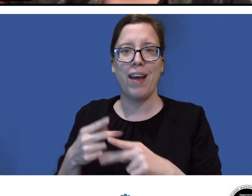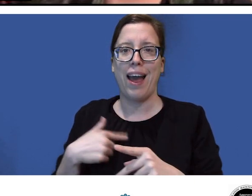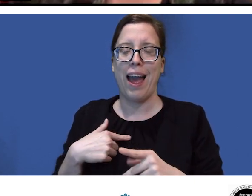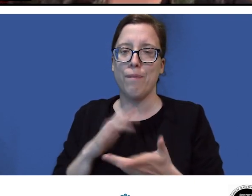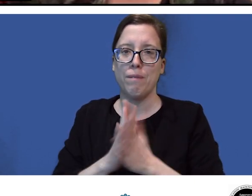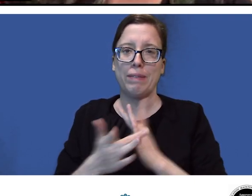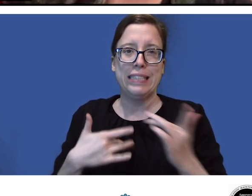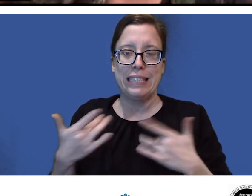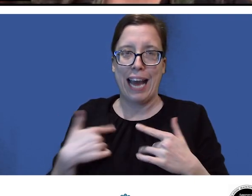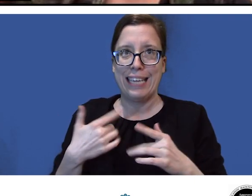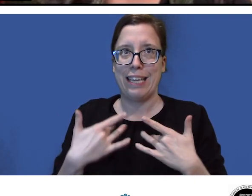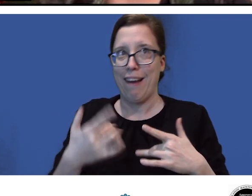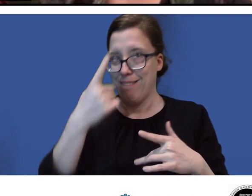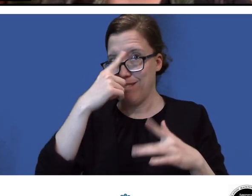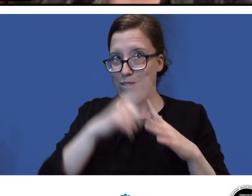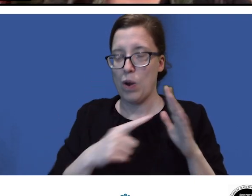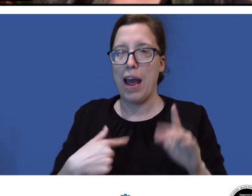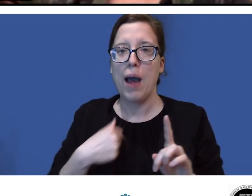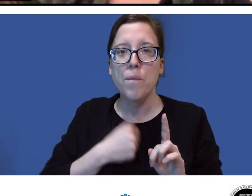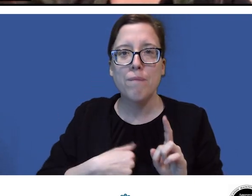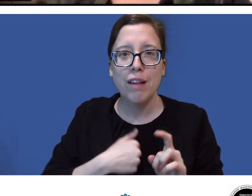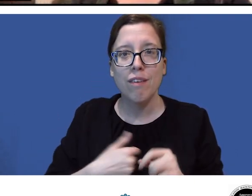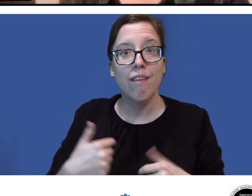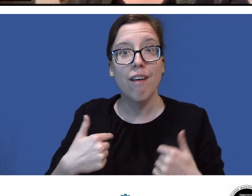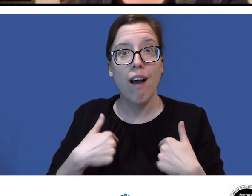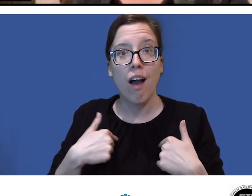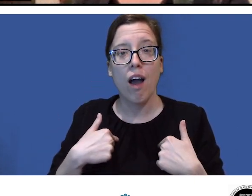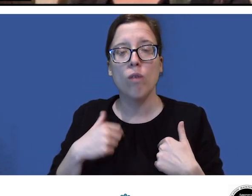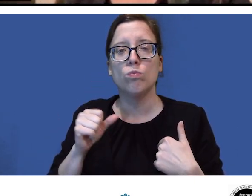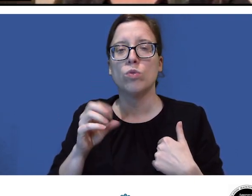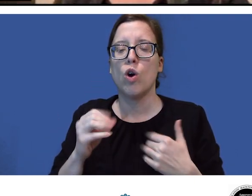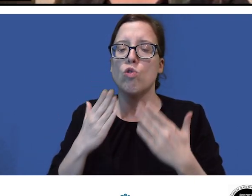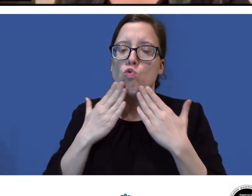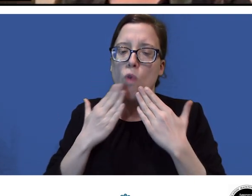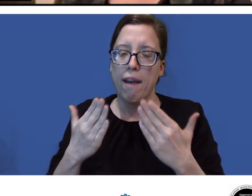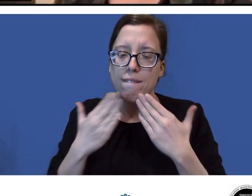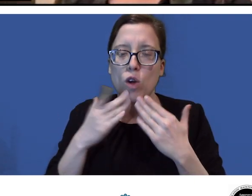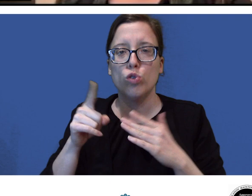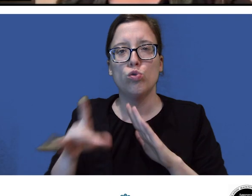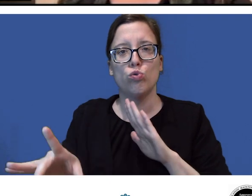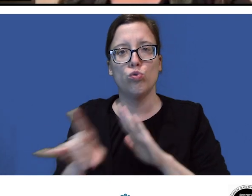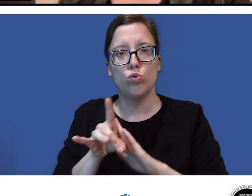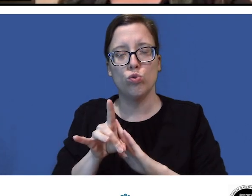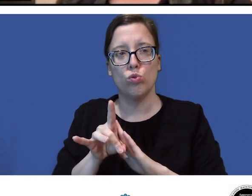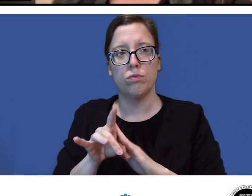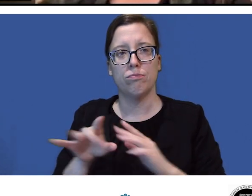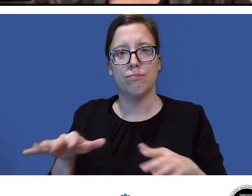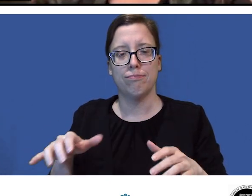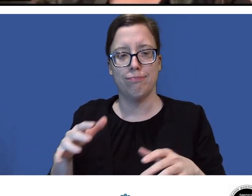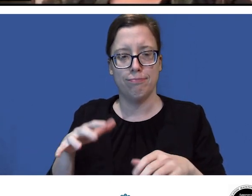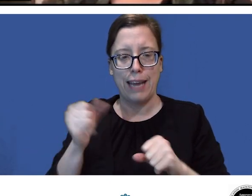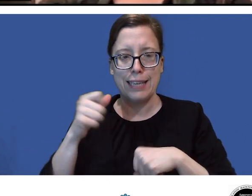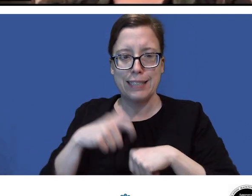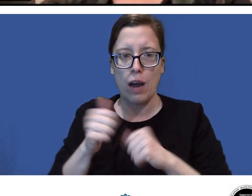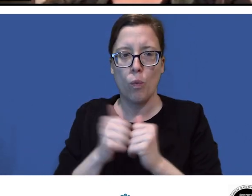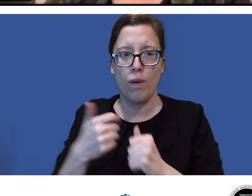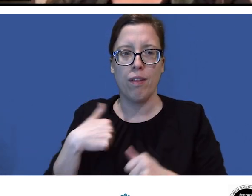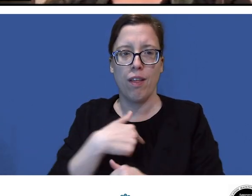I am so grateful that you've chosen to spend an hour and a half with us tonight. You've worked all day, you've got families, you've got dinner, you've got all the things you've